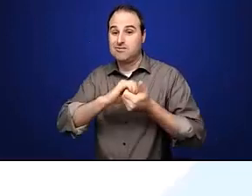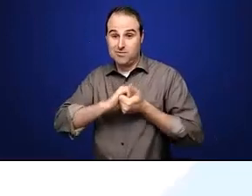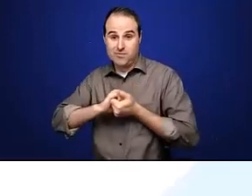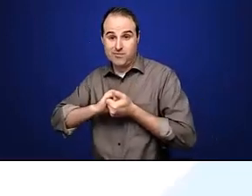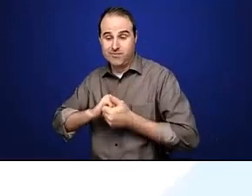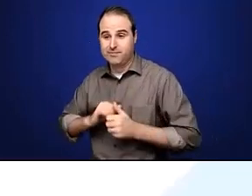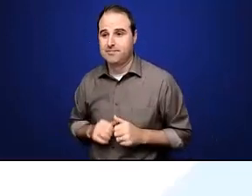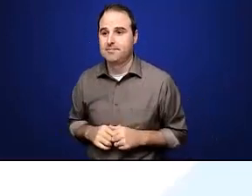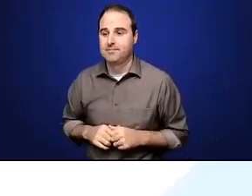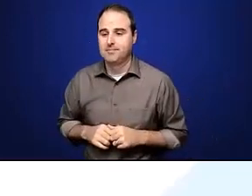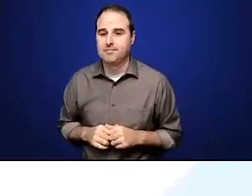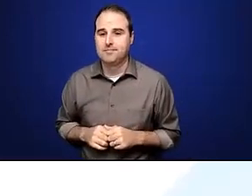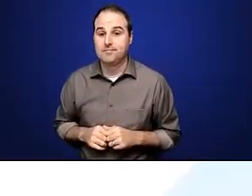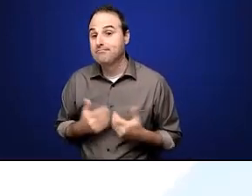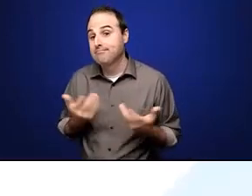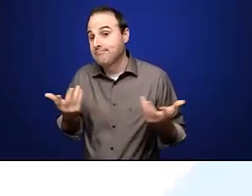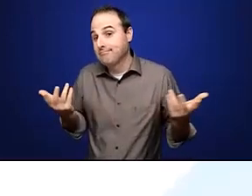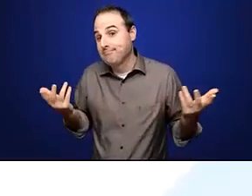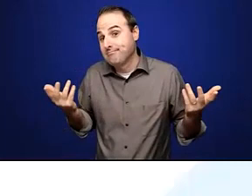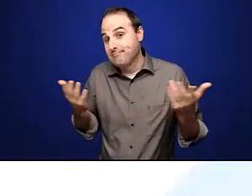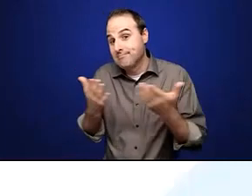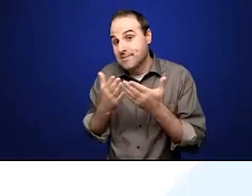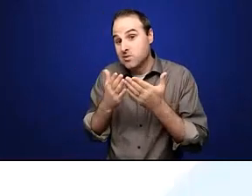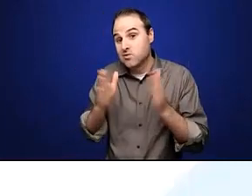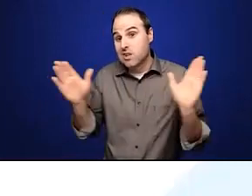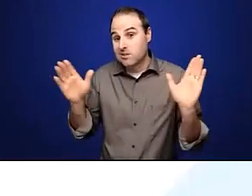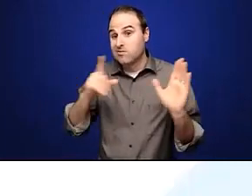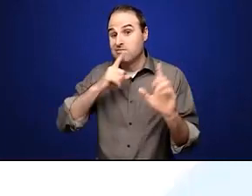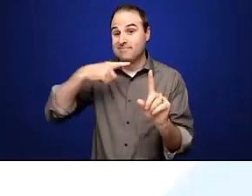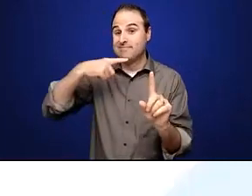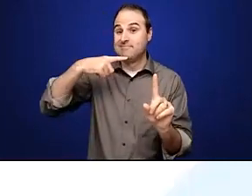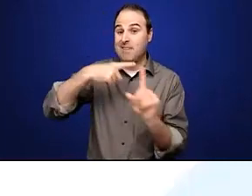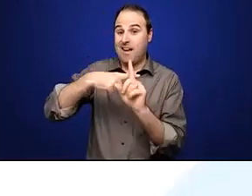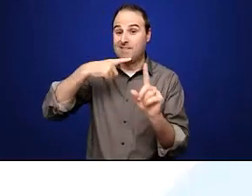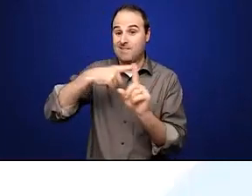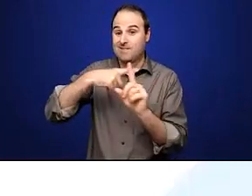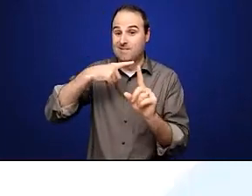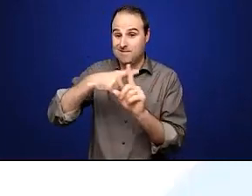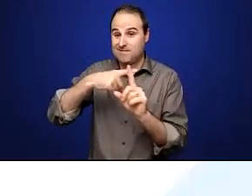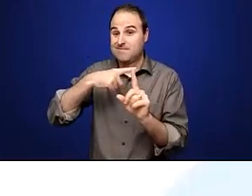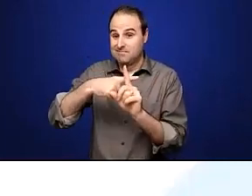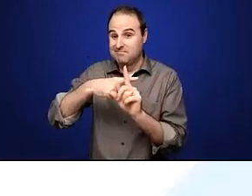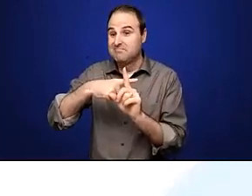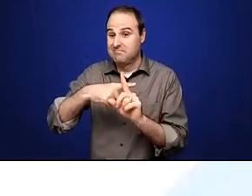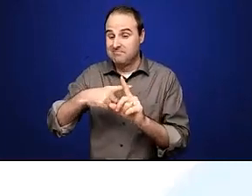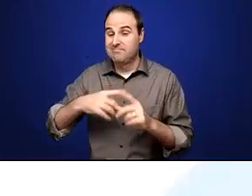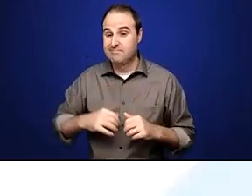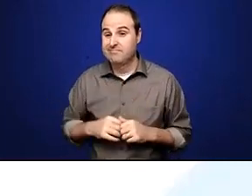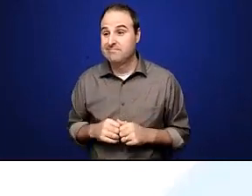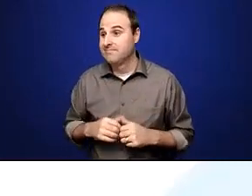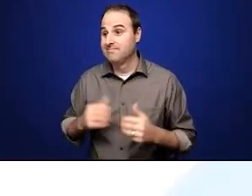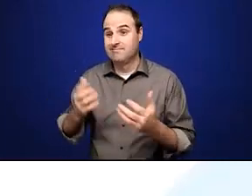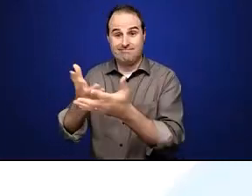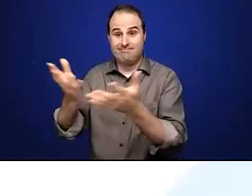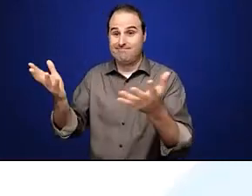And yeah, generally, it was a very positive experience. Everyone really enjoyed learning,